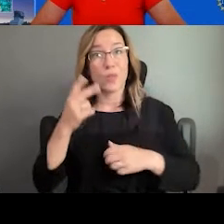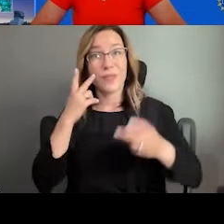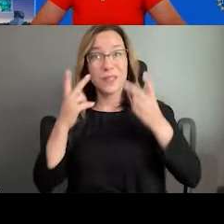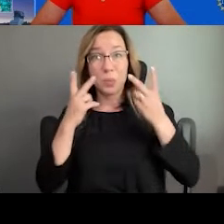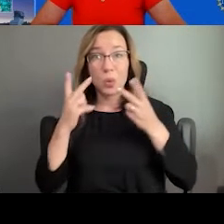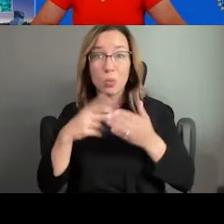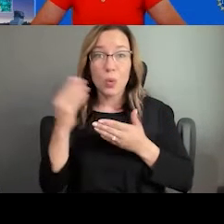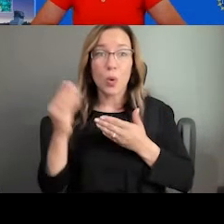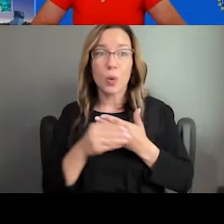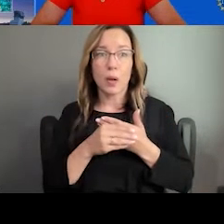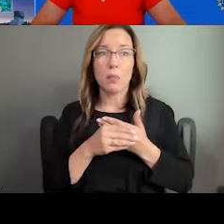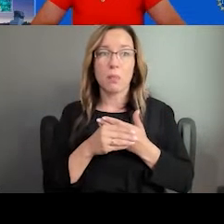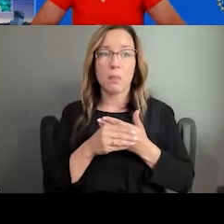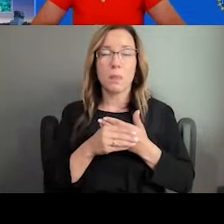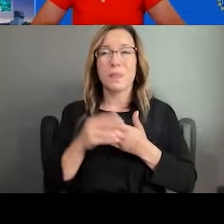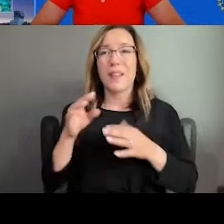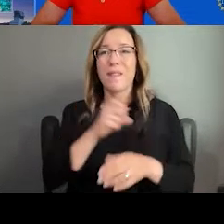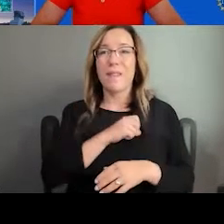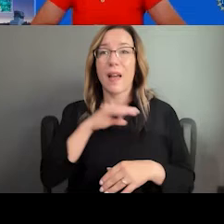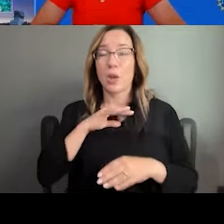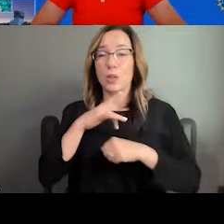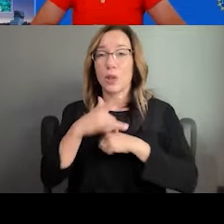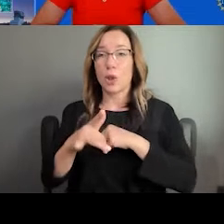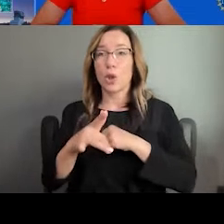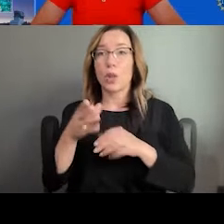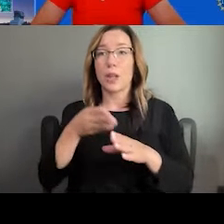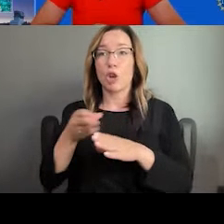the Faculty Early Career Development Program or CAREER.